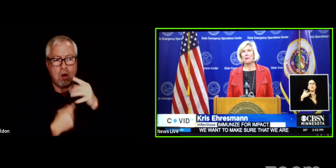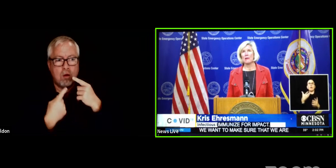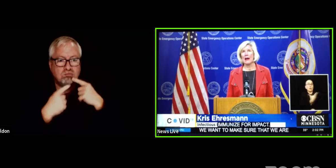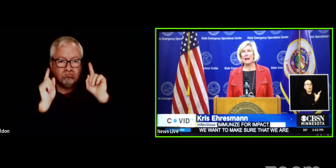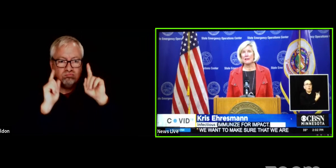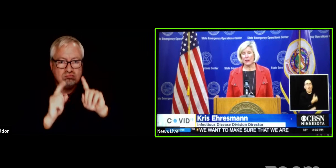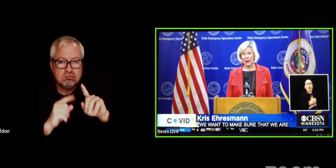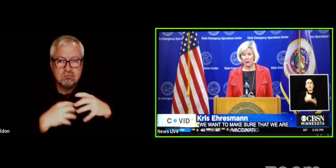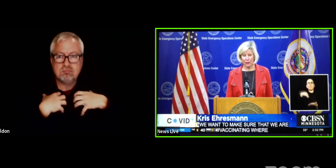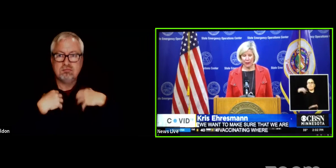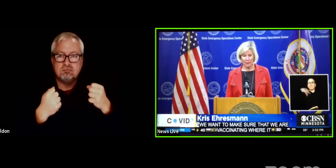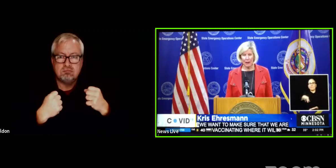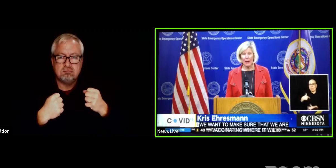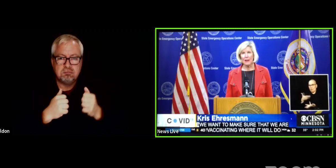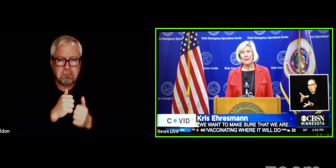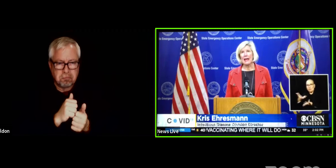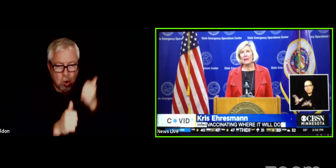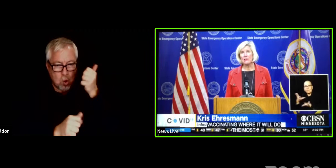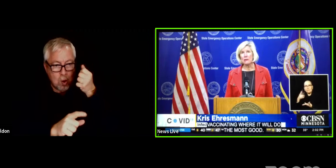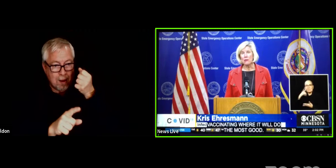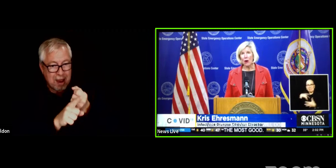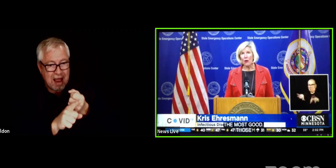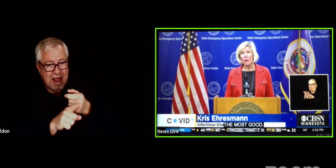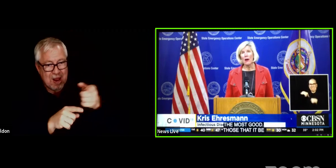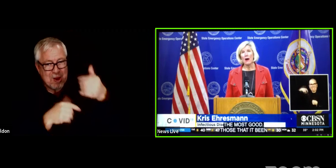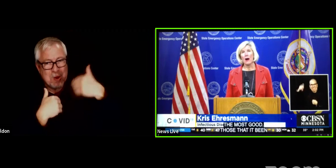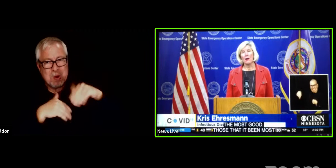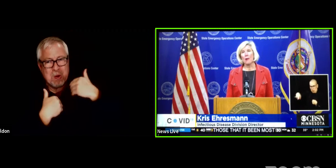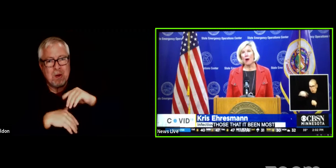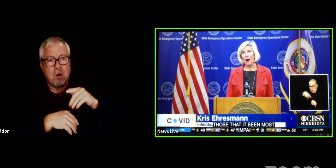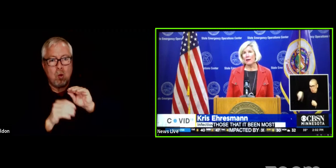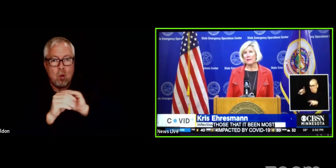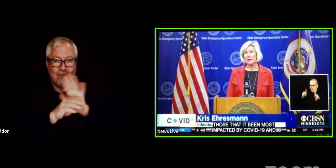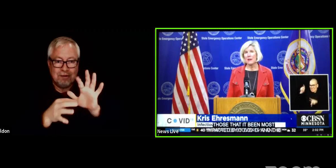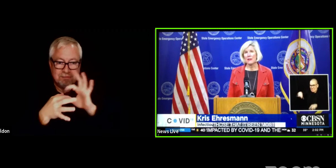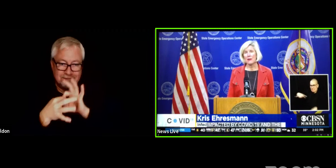WE RELY ON TO CARE FOR THEM. I THINK AS YOU KNOW, OUR PAUSE THAT